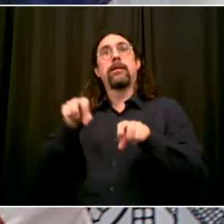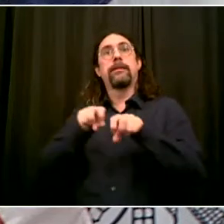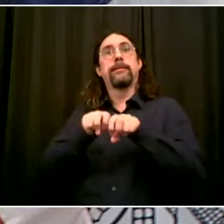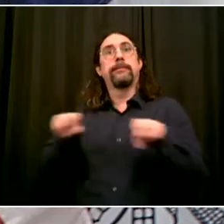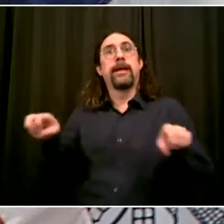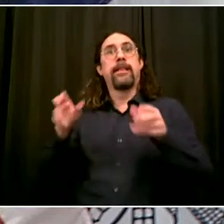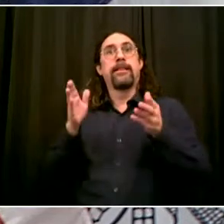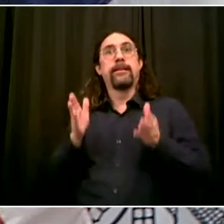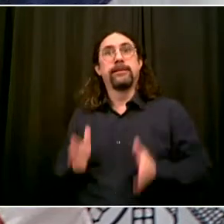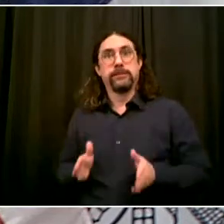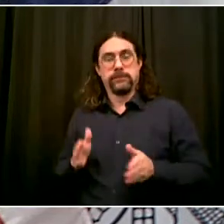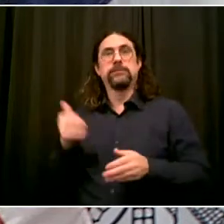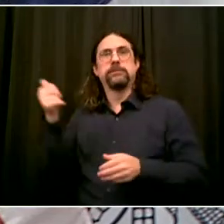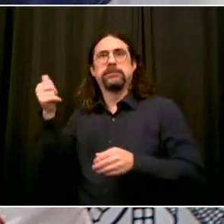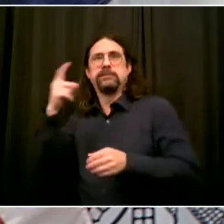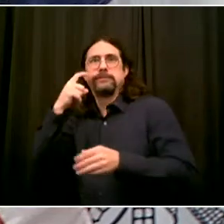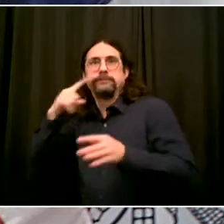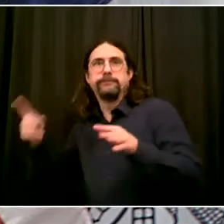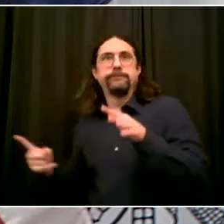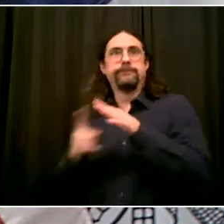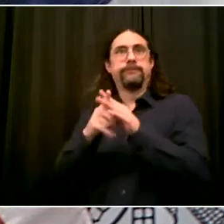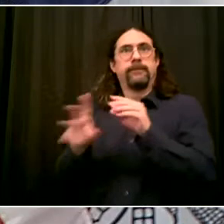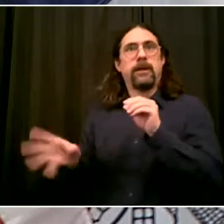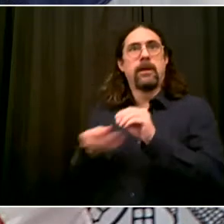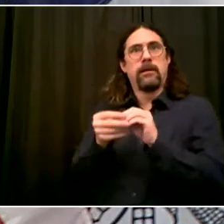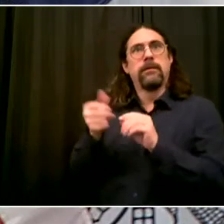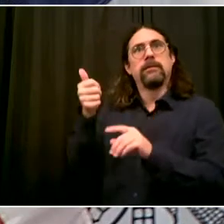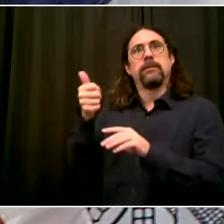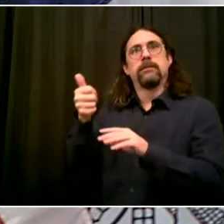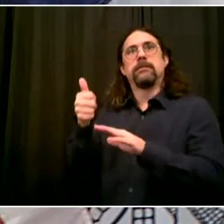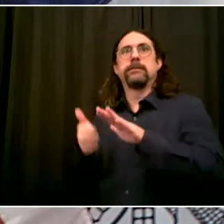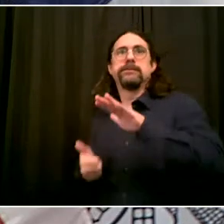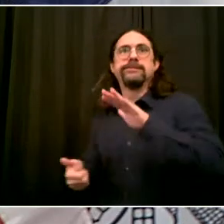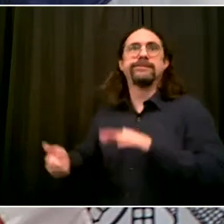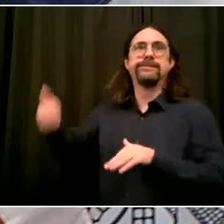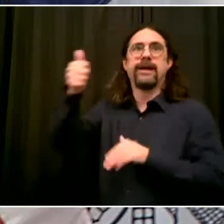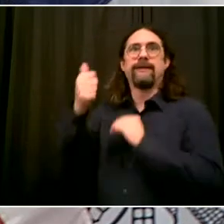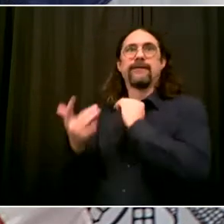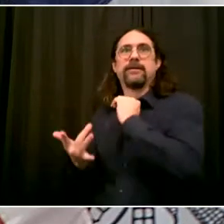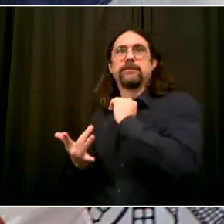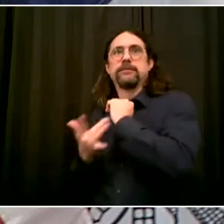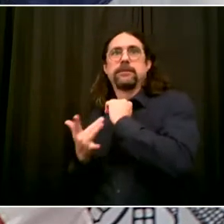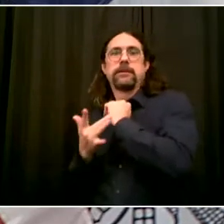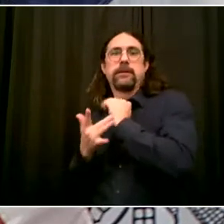OFFICER. HI NOLAN, HOW